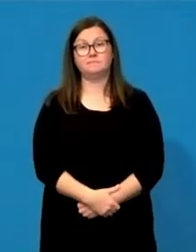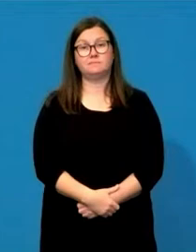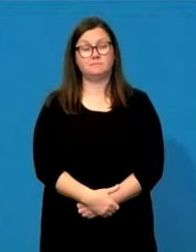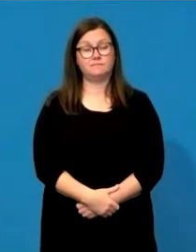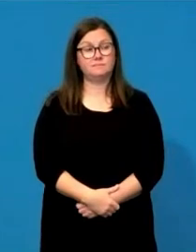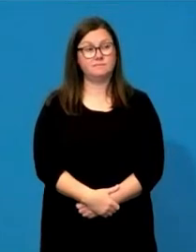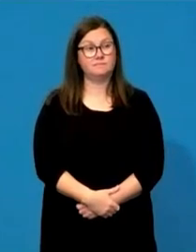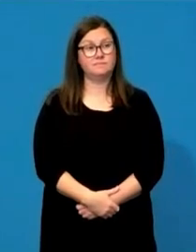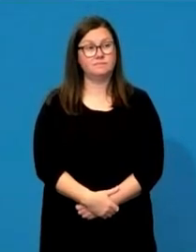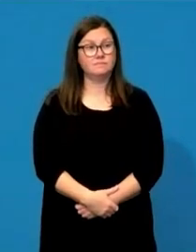Yes. MS TARRAGO: Jazsikah, who are your mob?